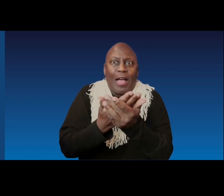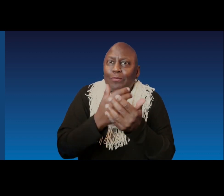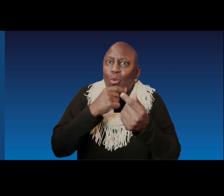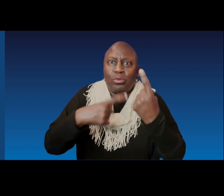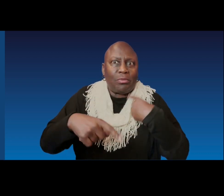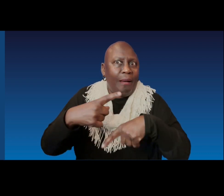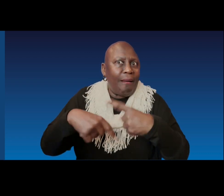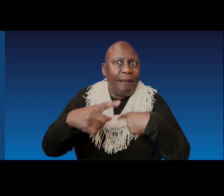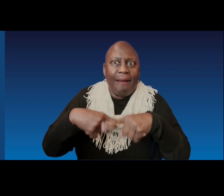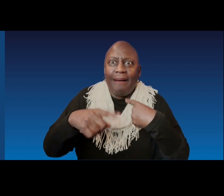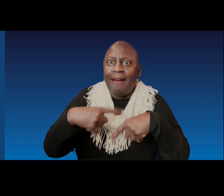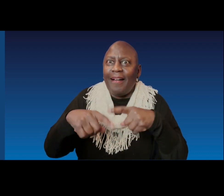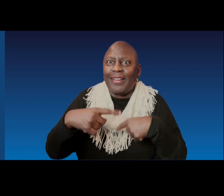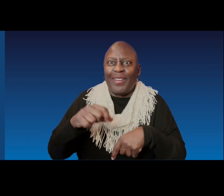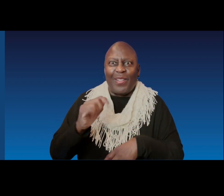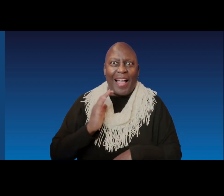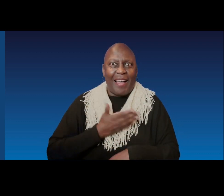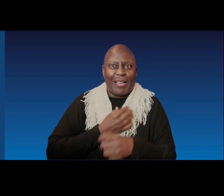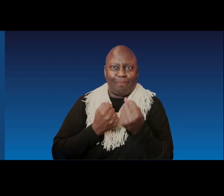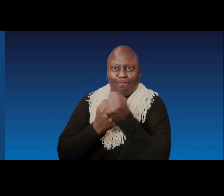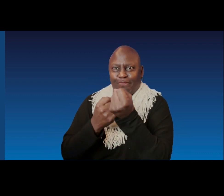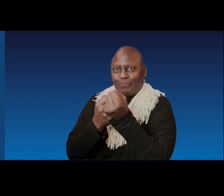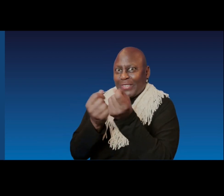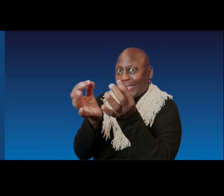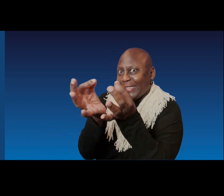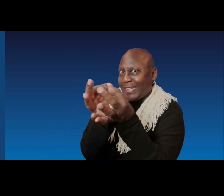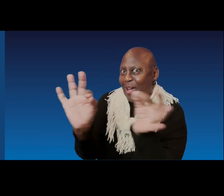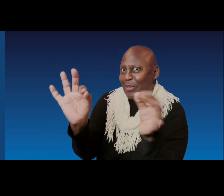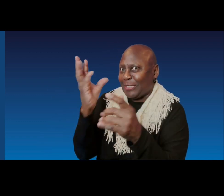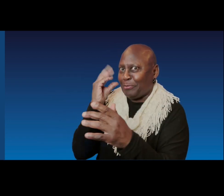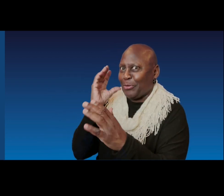Gallaudet freshman who come to campus not knowing sign language.